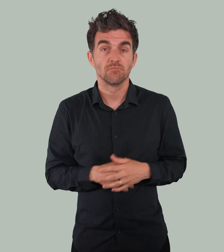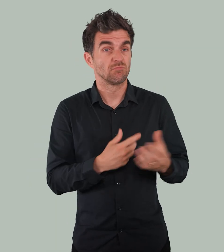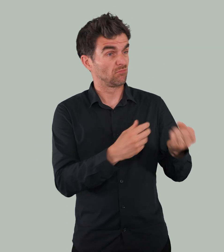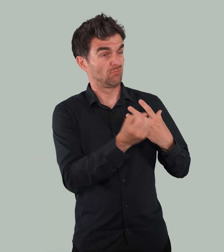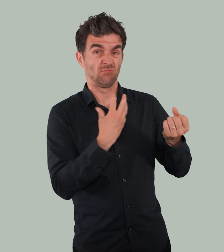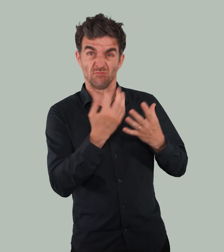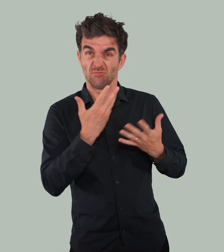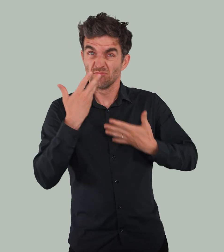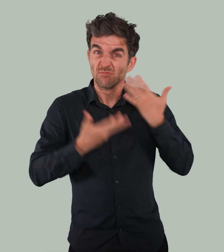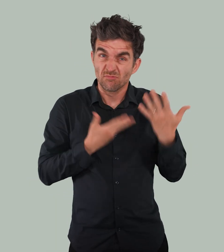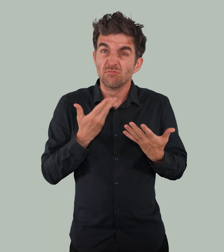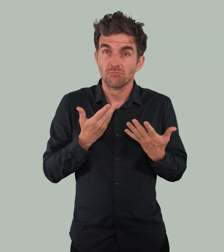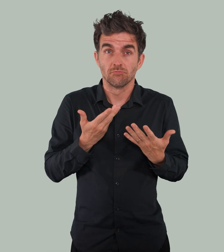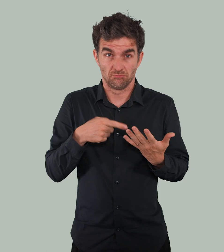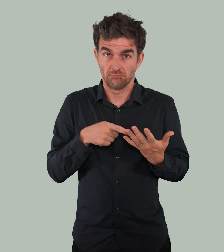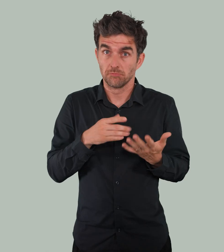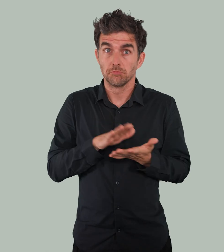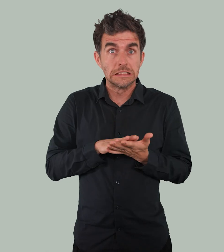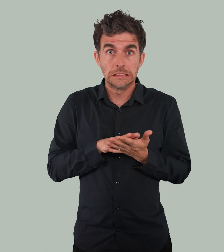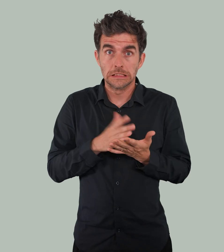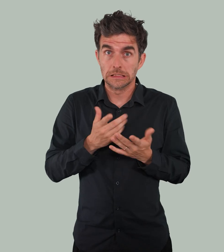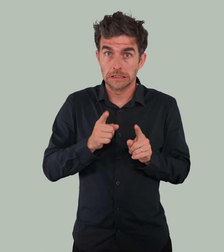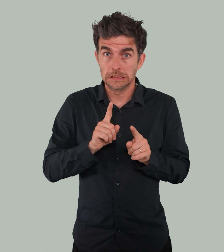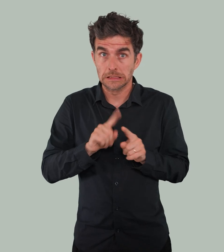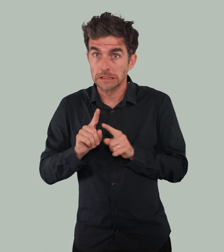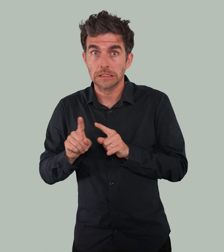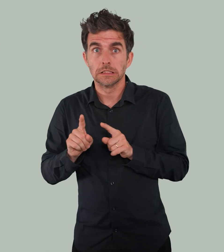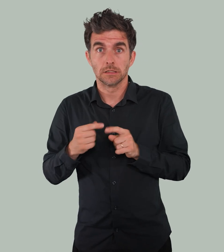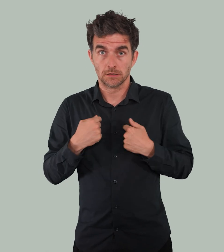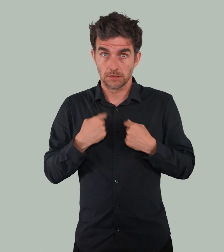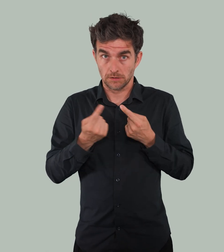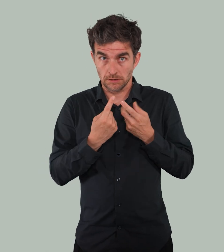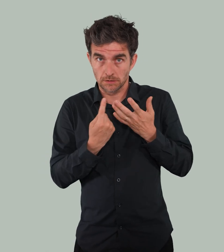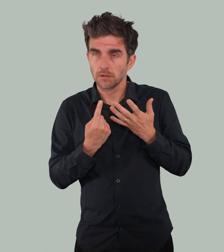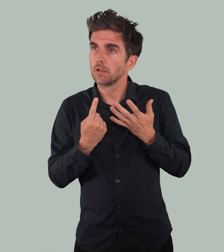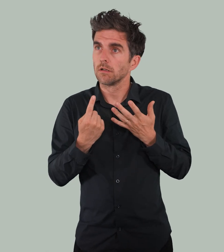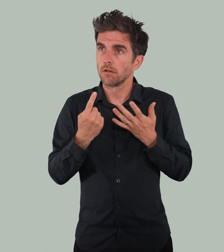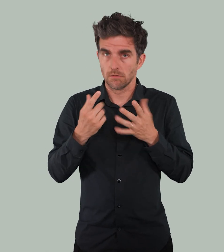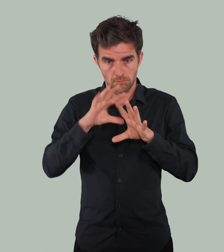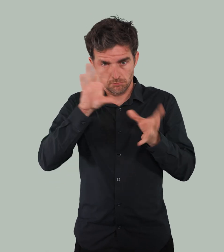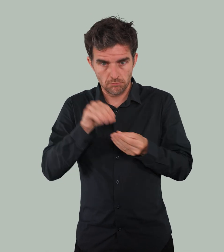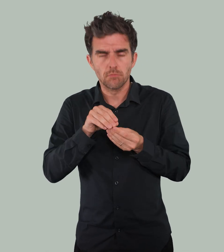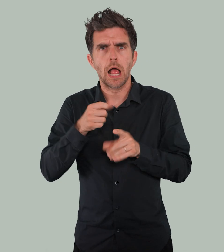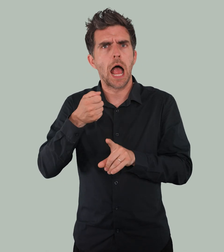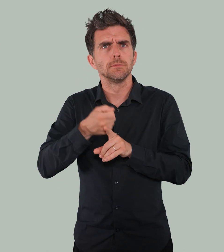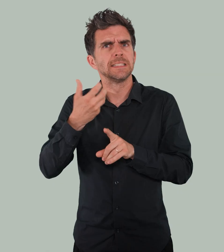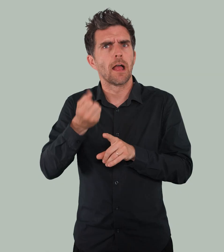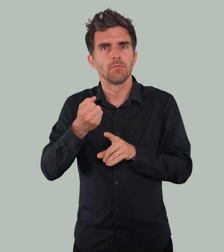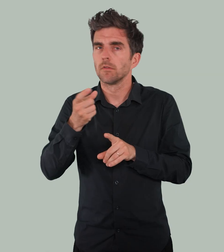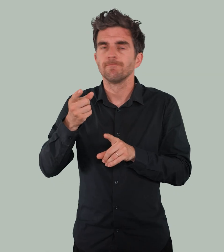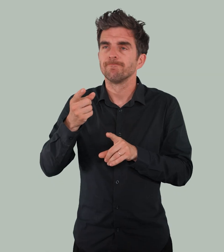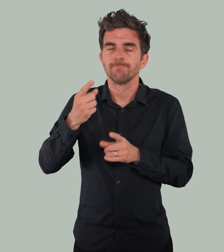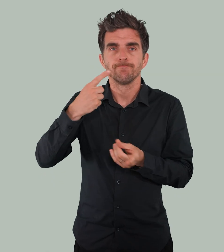Respondents describe how this can mean the combined impact of multiple conditions is not